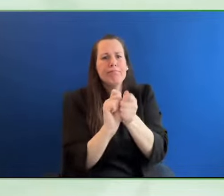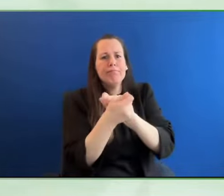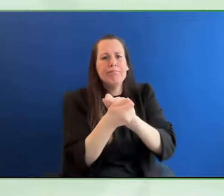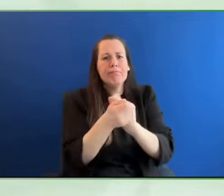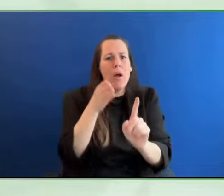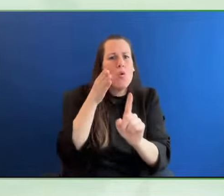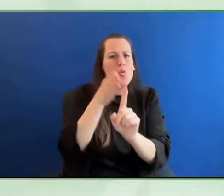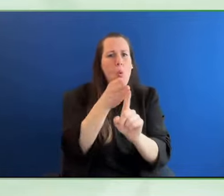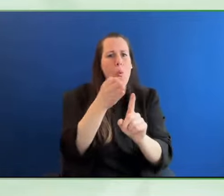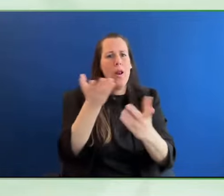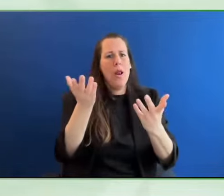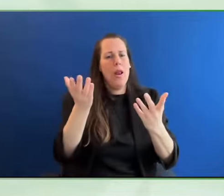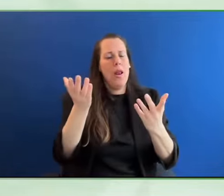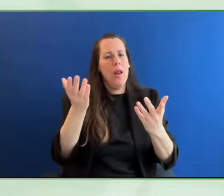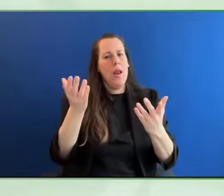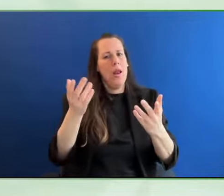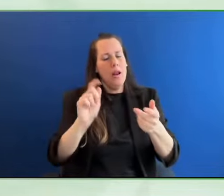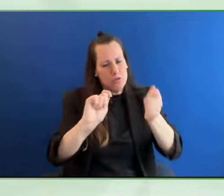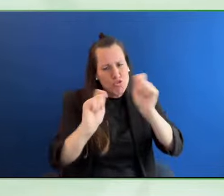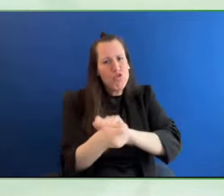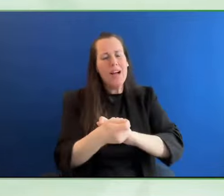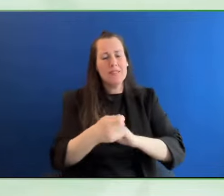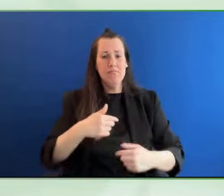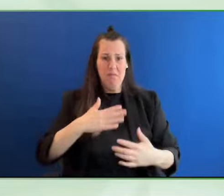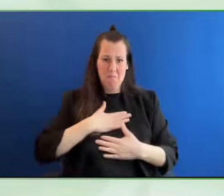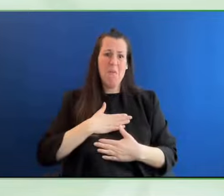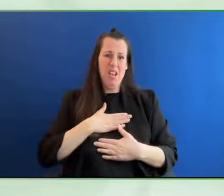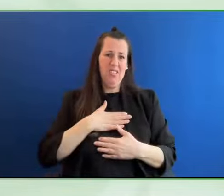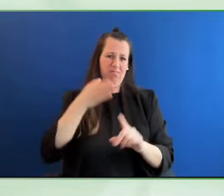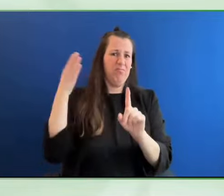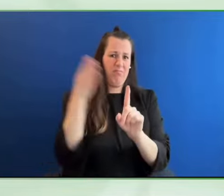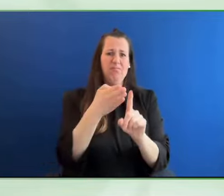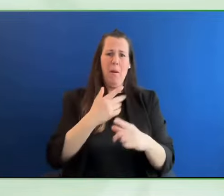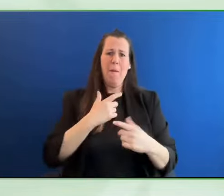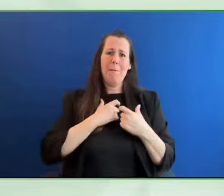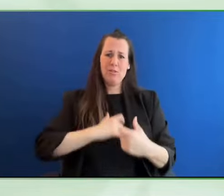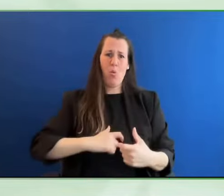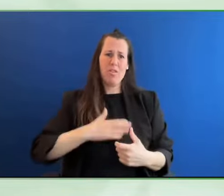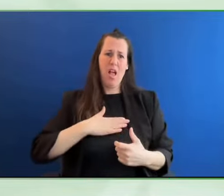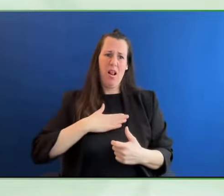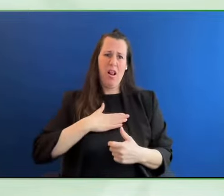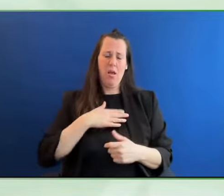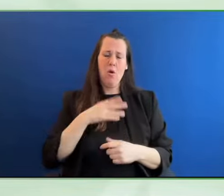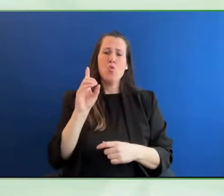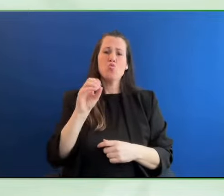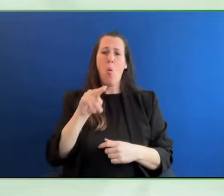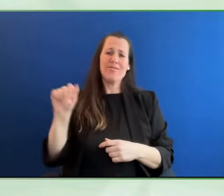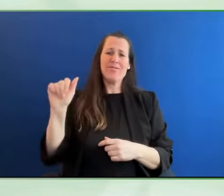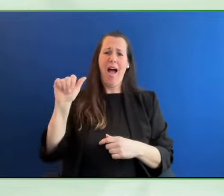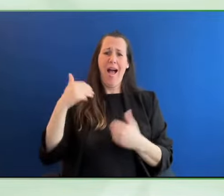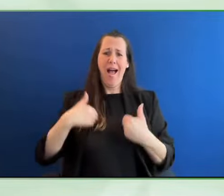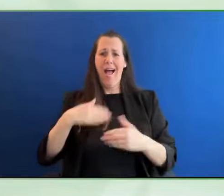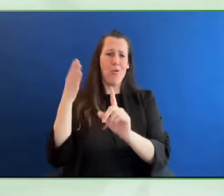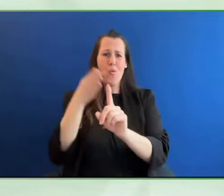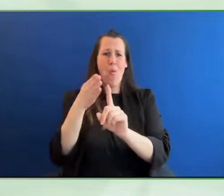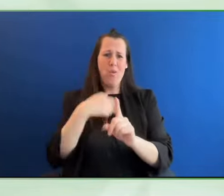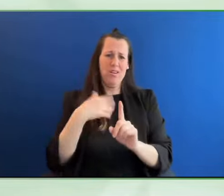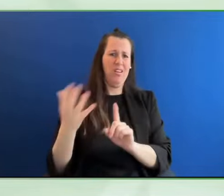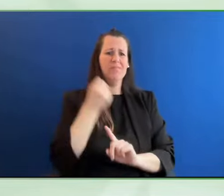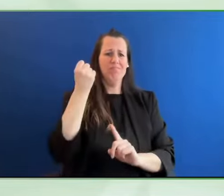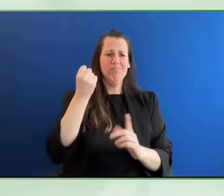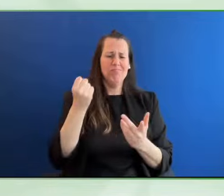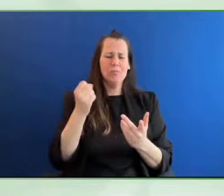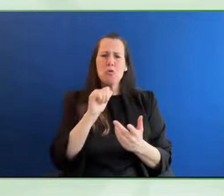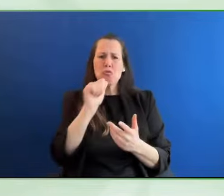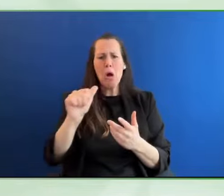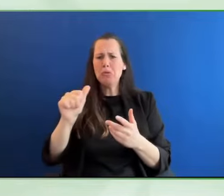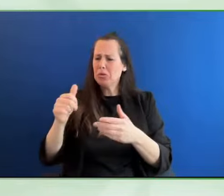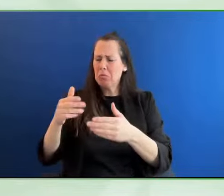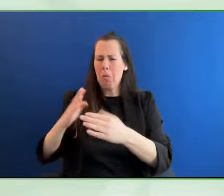Up until now we have been talking about Indeed's role working with corporate